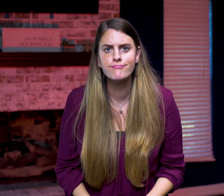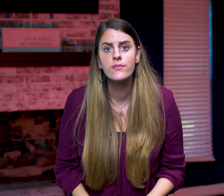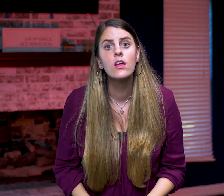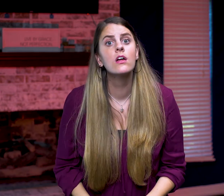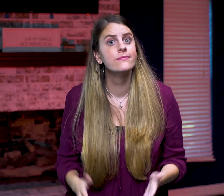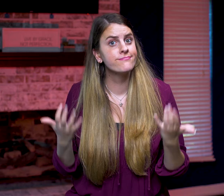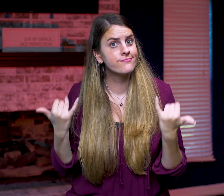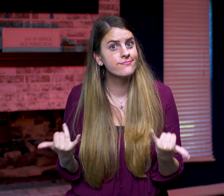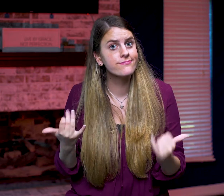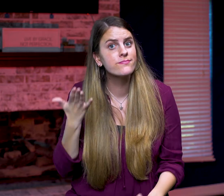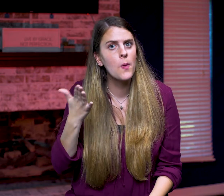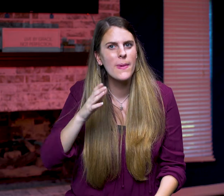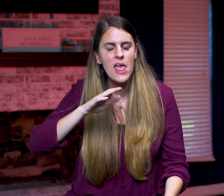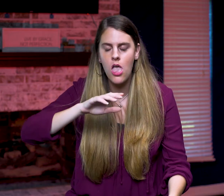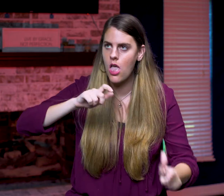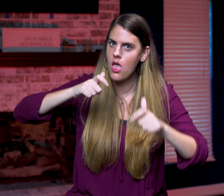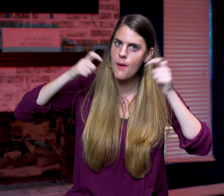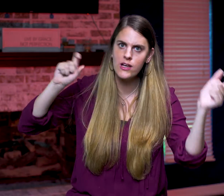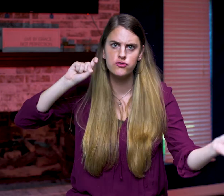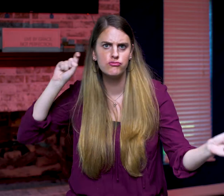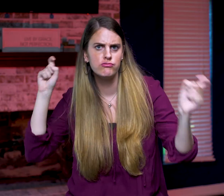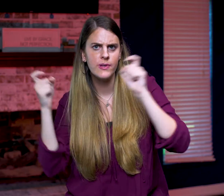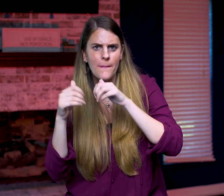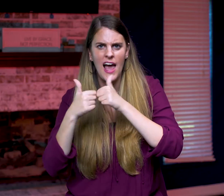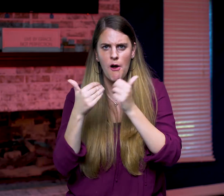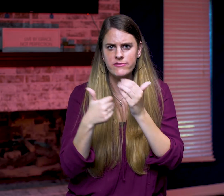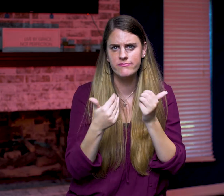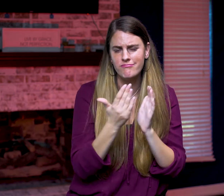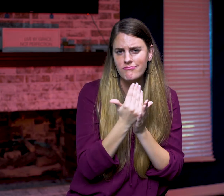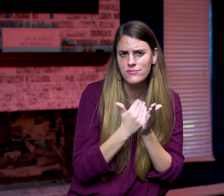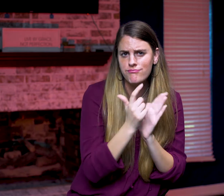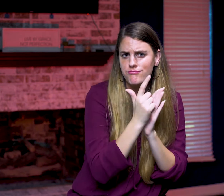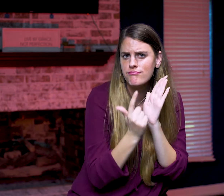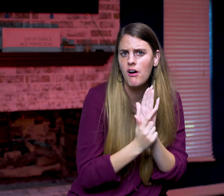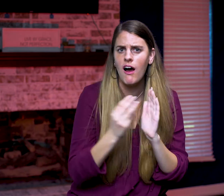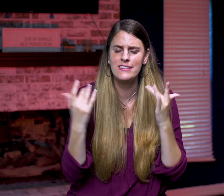There’ll be a major shift in how some laws and